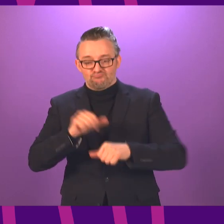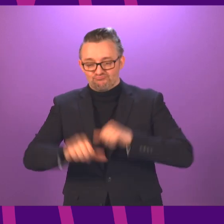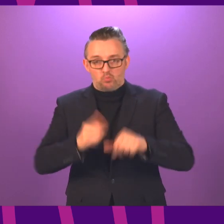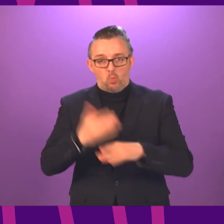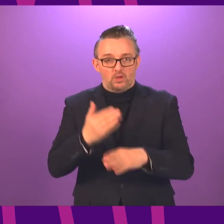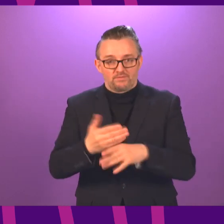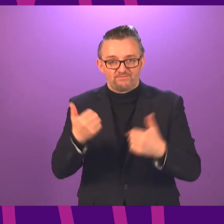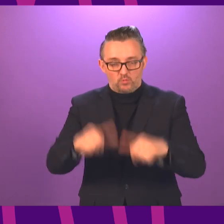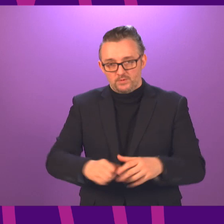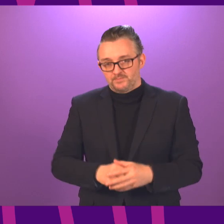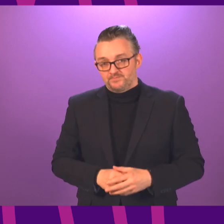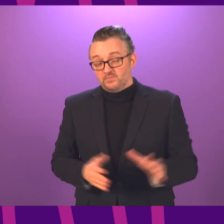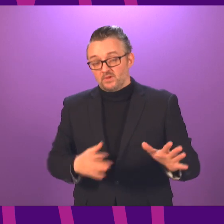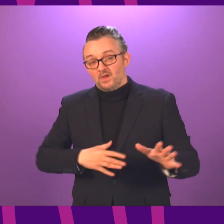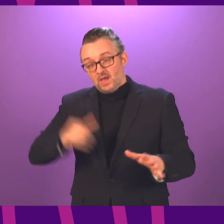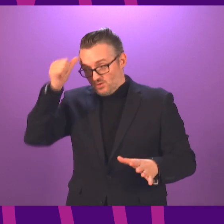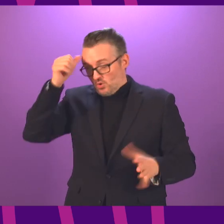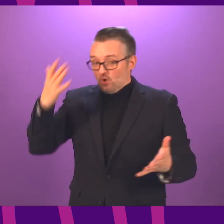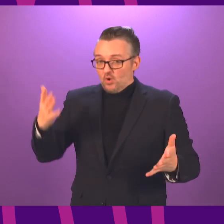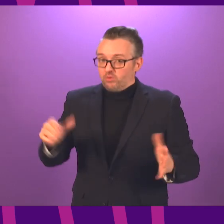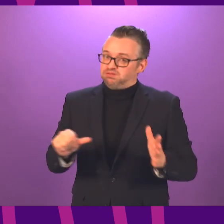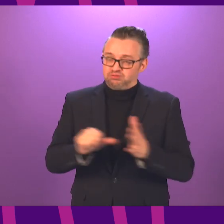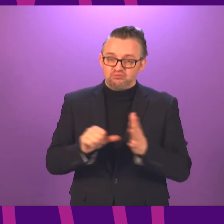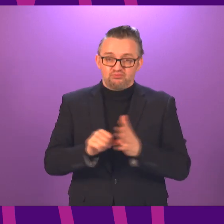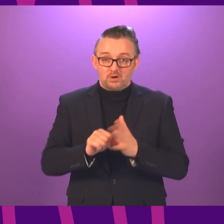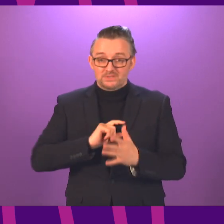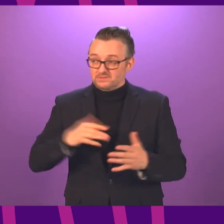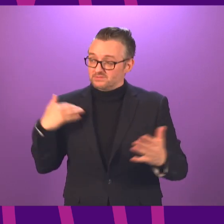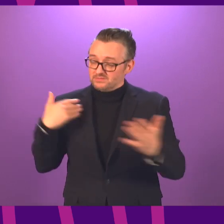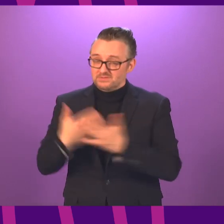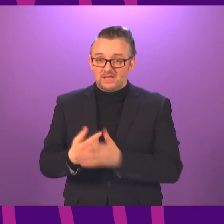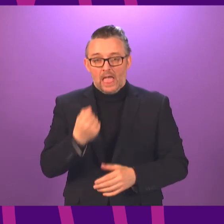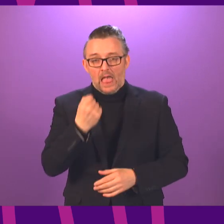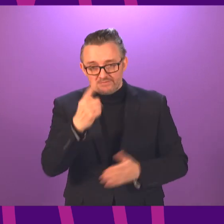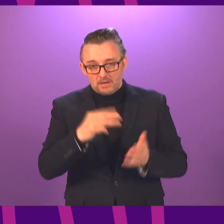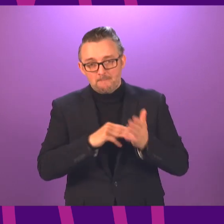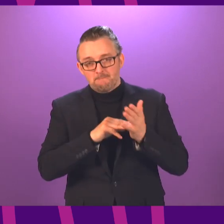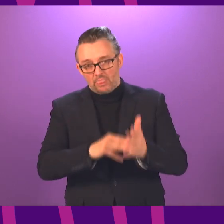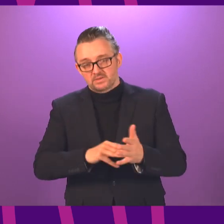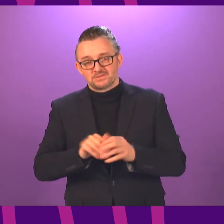I know how hard all of this continues to be after 11 long months of the pandemic, but